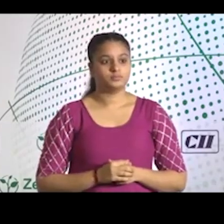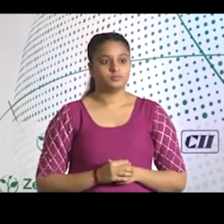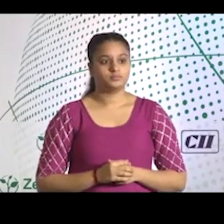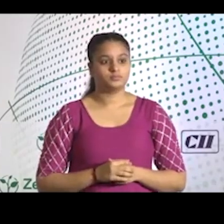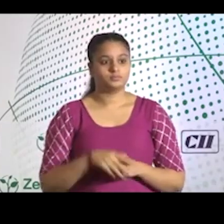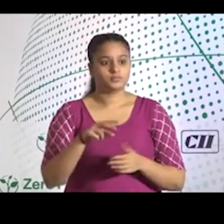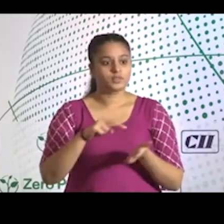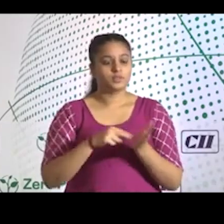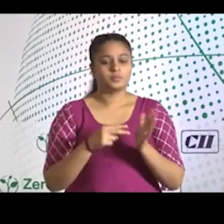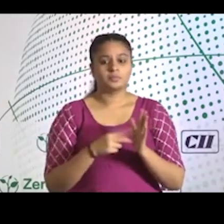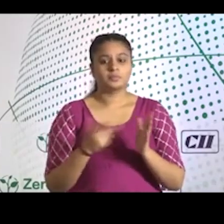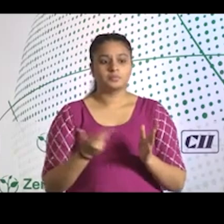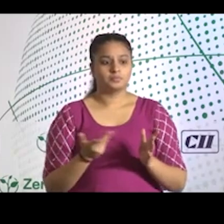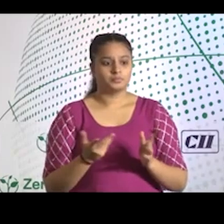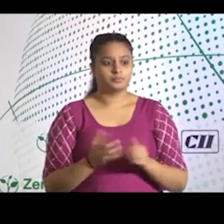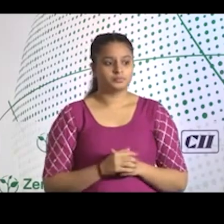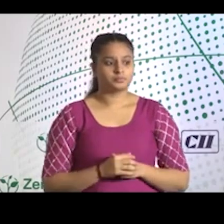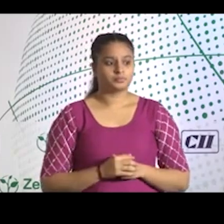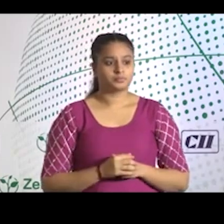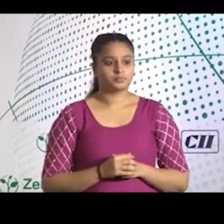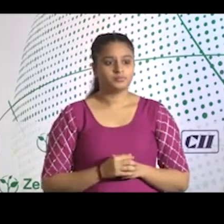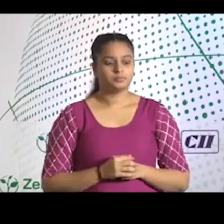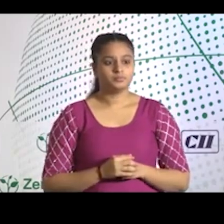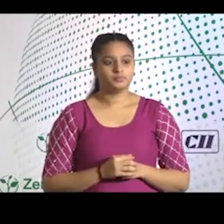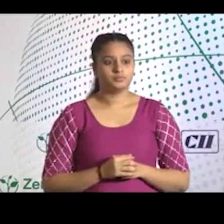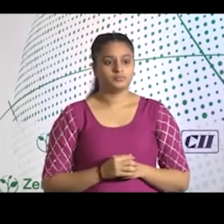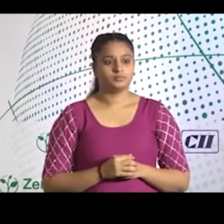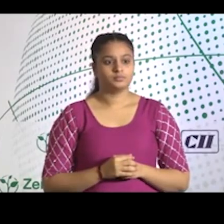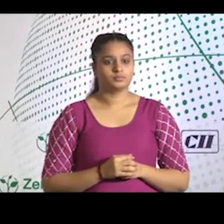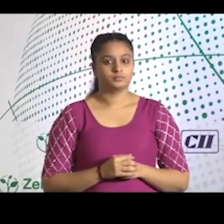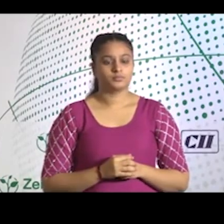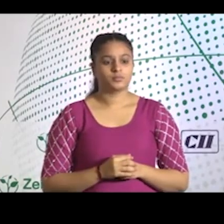that, you know, giving them not only just tools but also